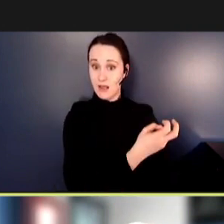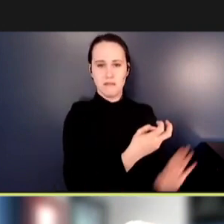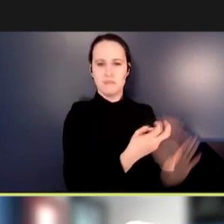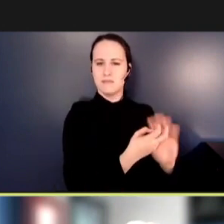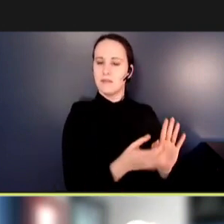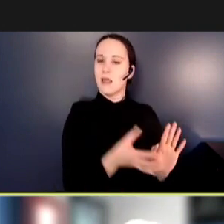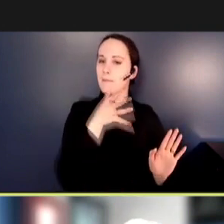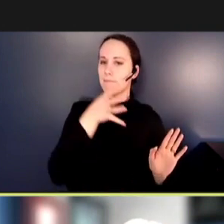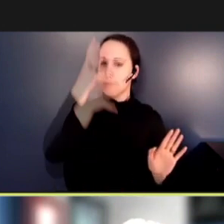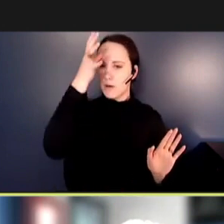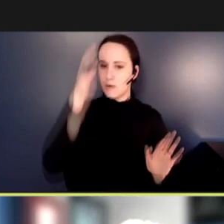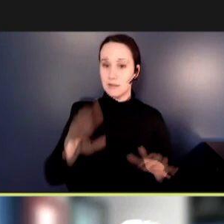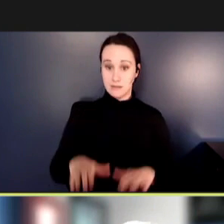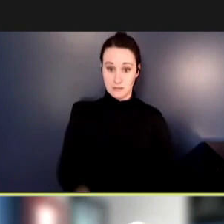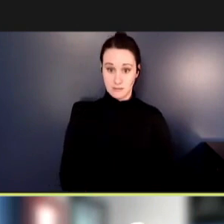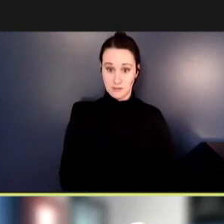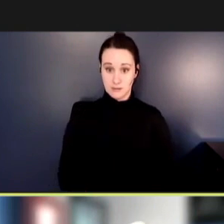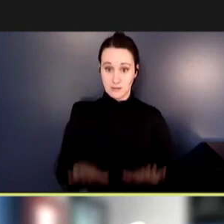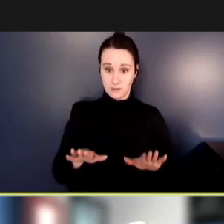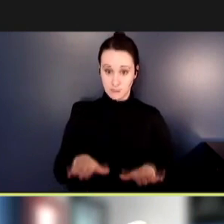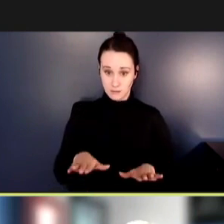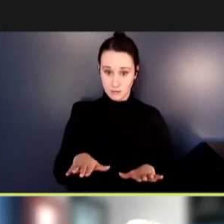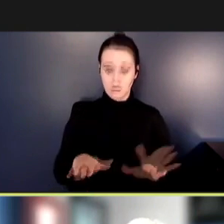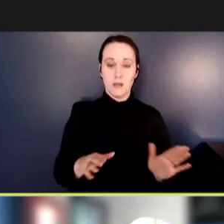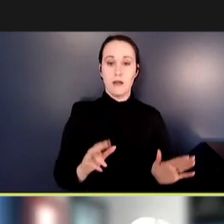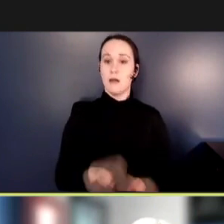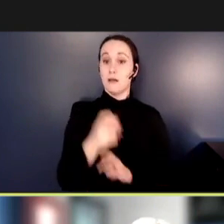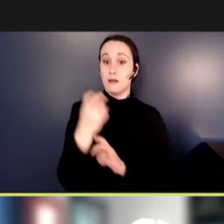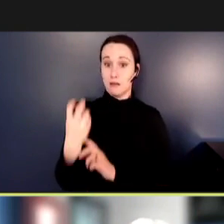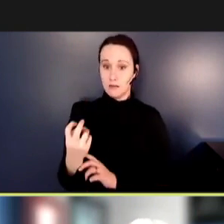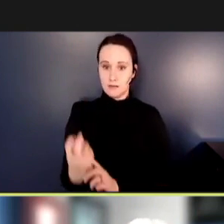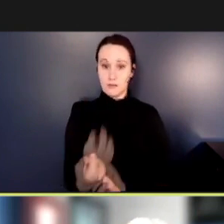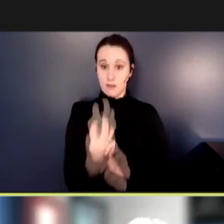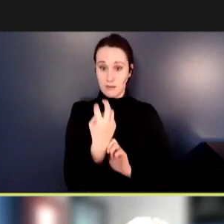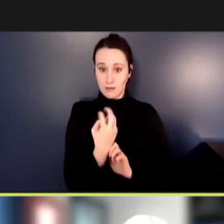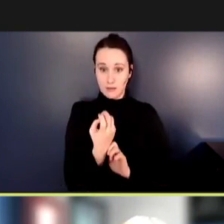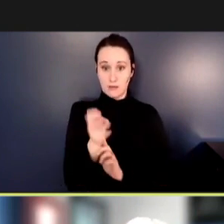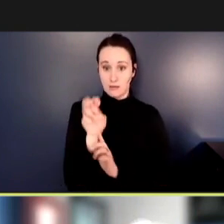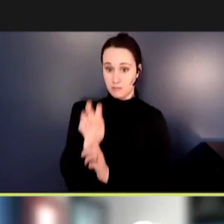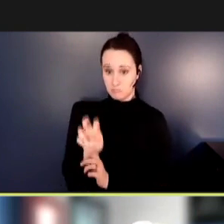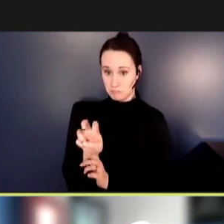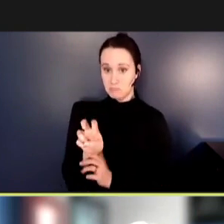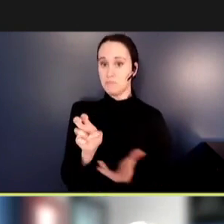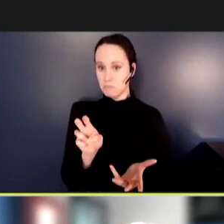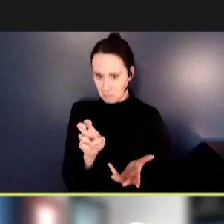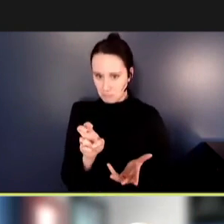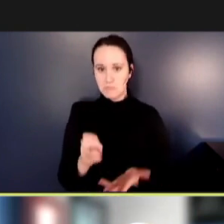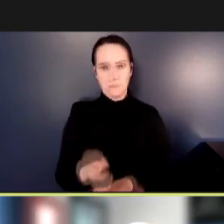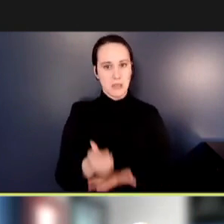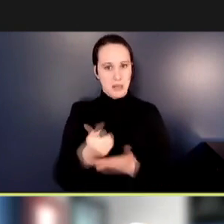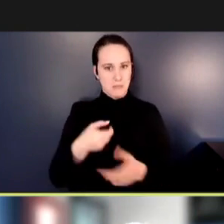either facing the parent Or, you know, turned and facing you as, as they're giving, getting